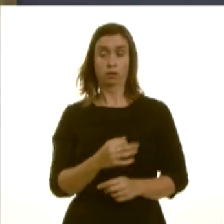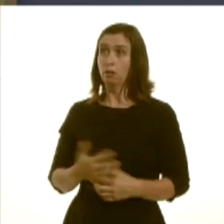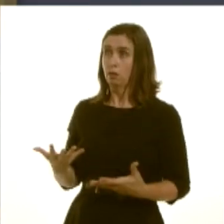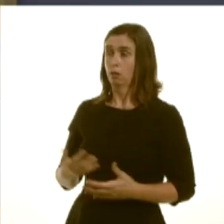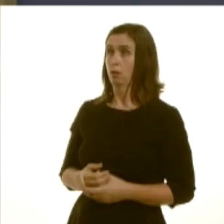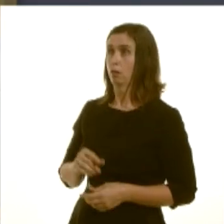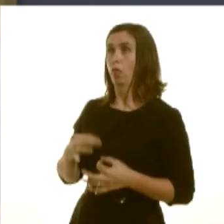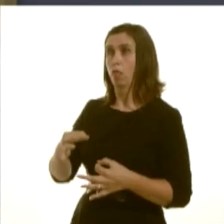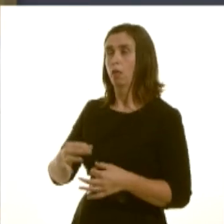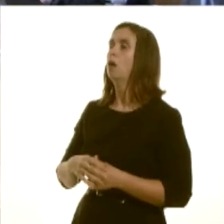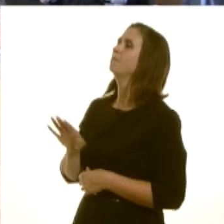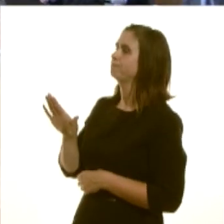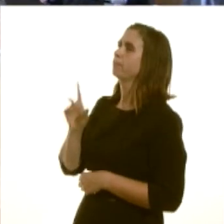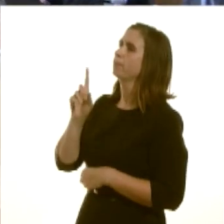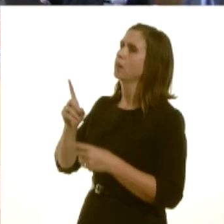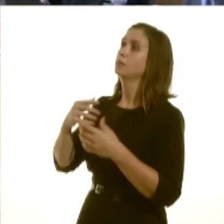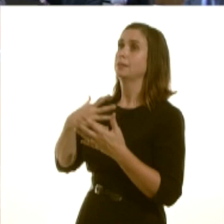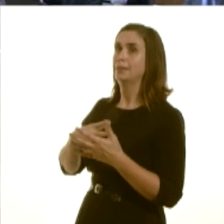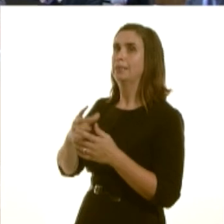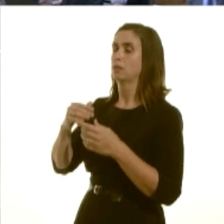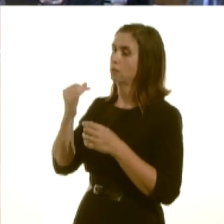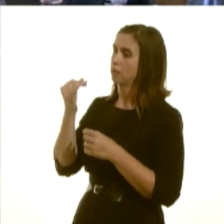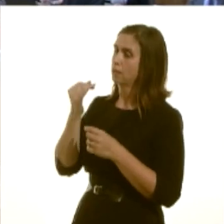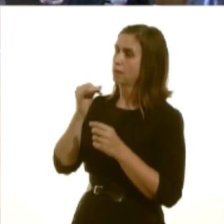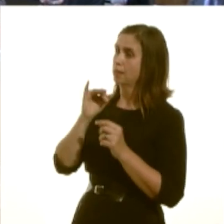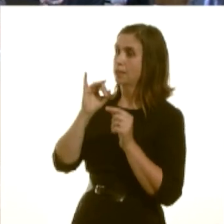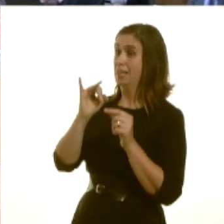has reduced the backlog of patients requiring immediate treatment from 79 to 29 people.